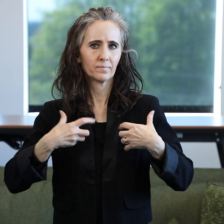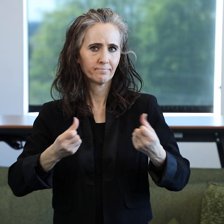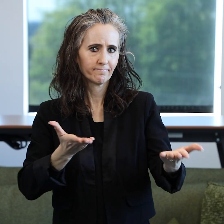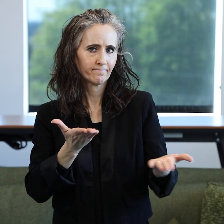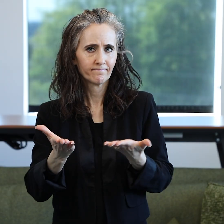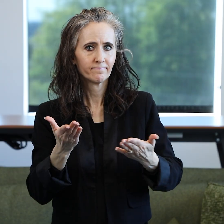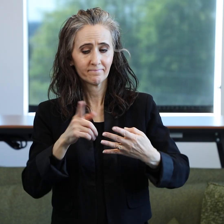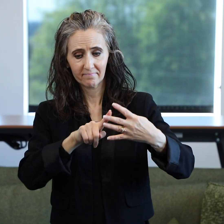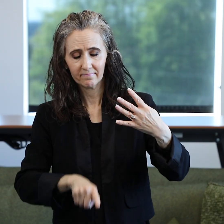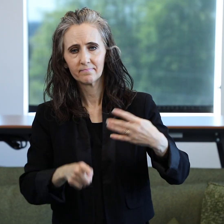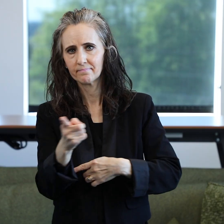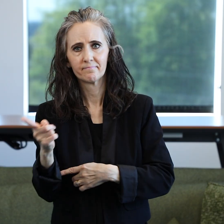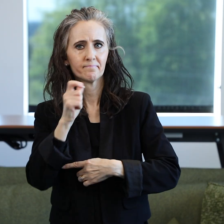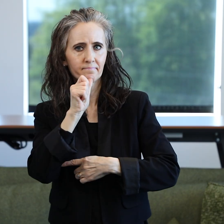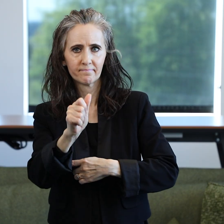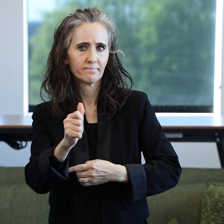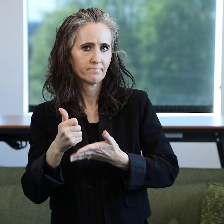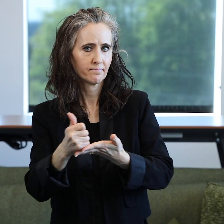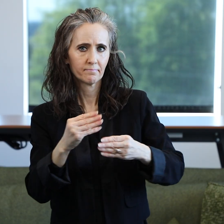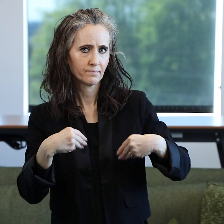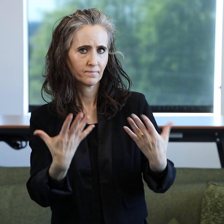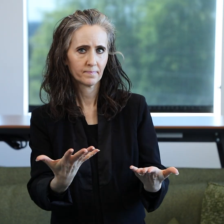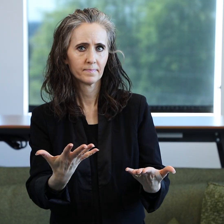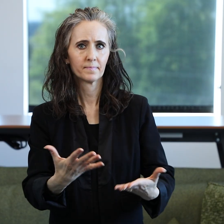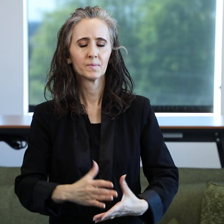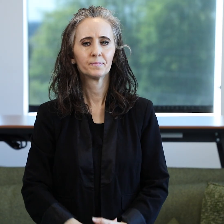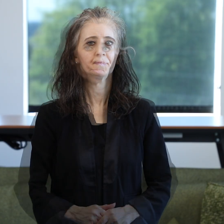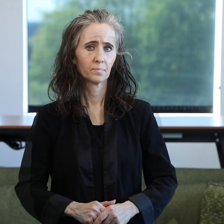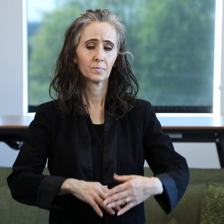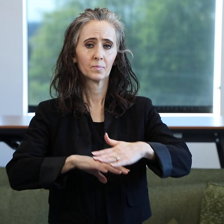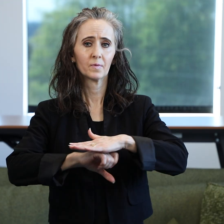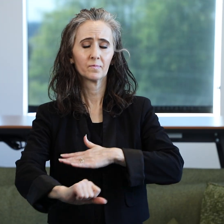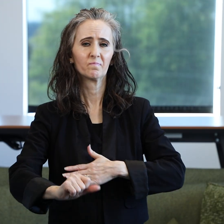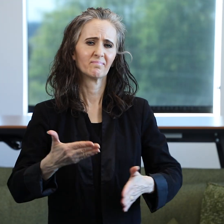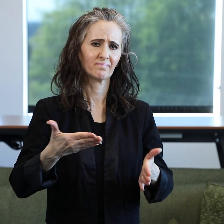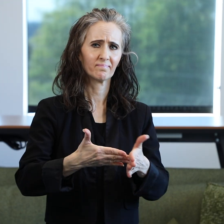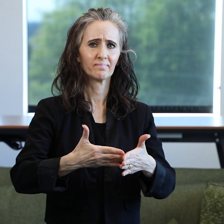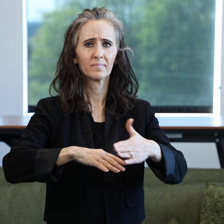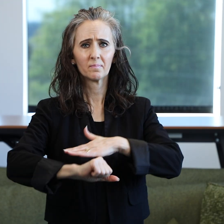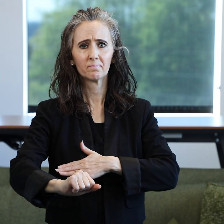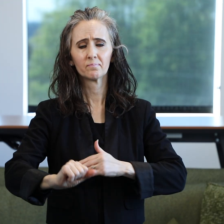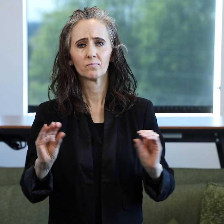To avoid anti-abortion facilities and find a trusted abortion provider in Washington, you can visit our website